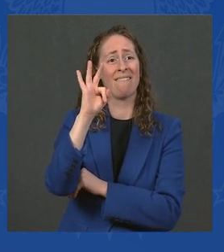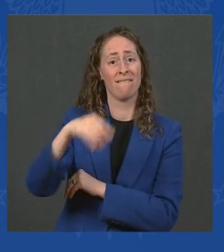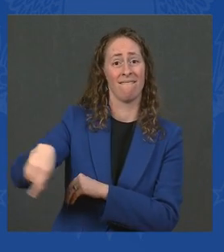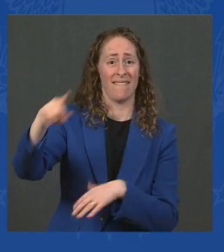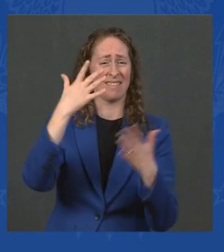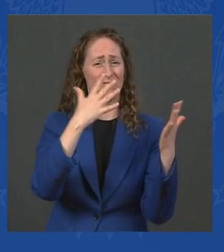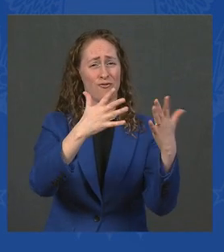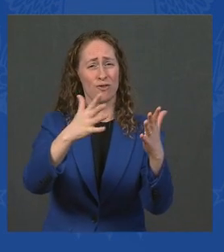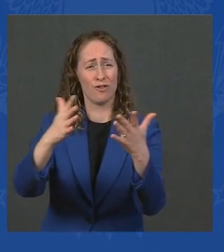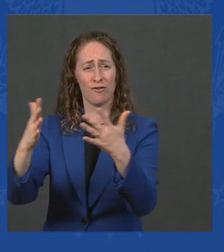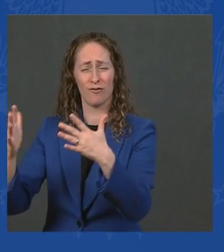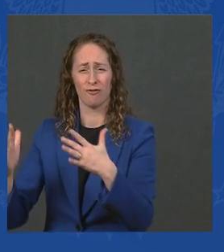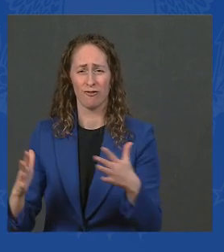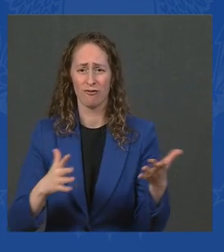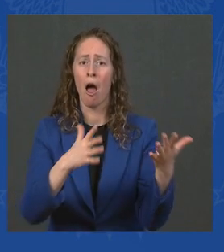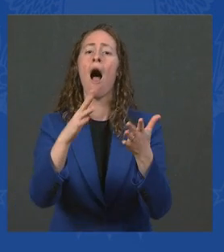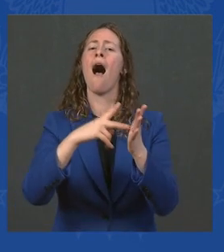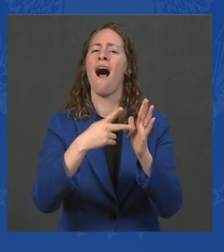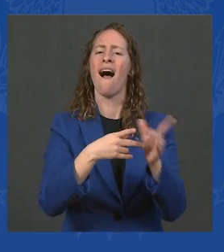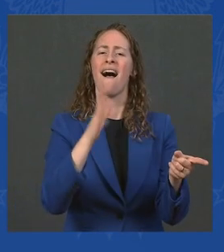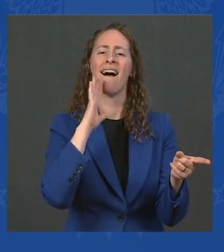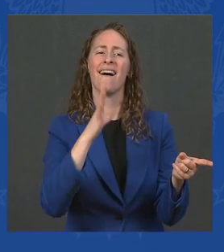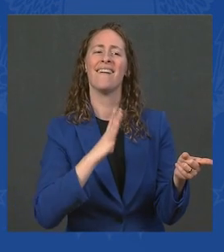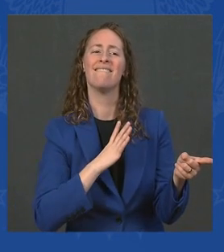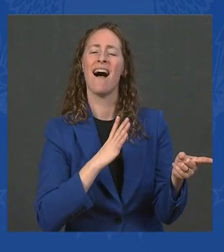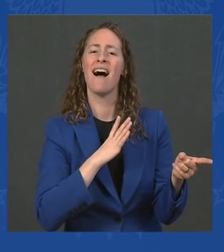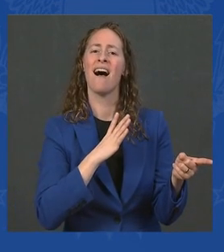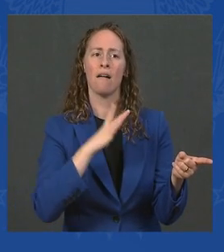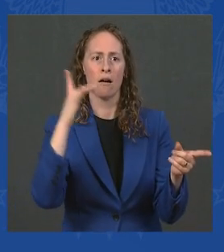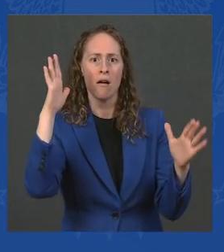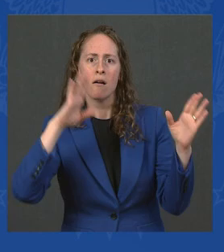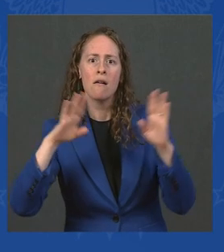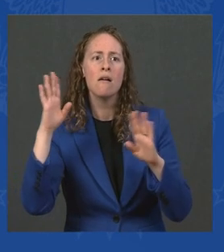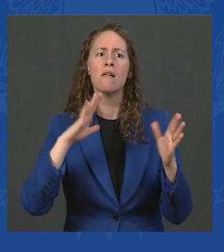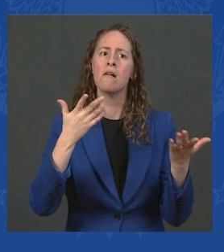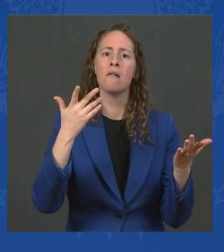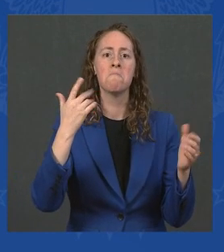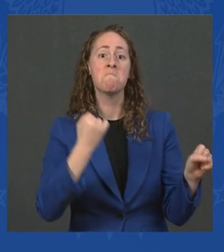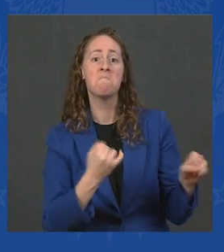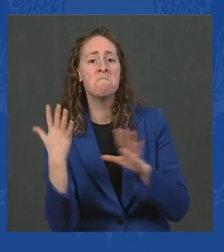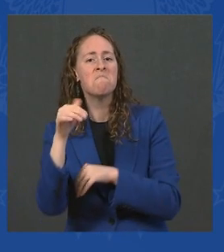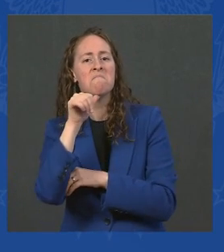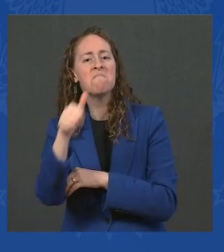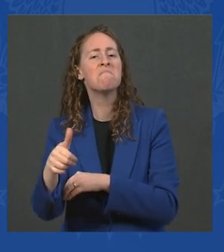significantly diminishes the possibilities. Now, if you're a parent of a young child,